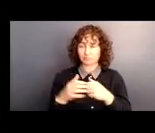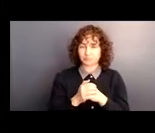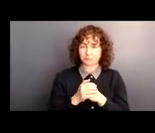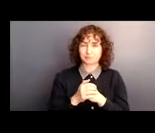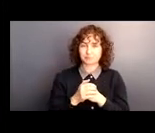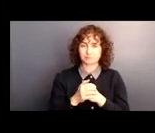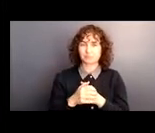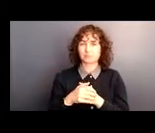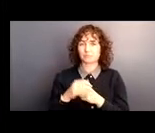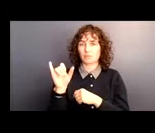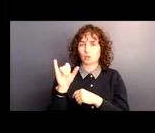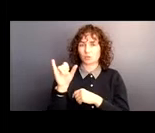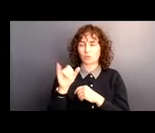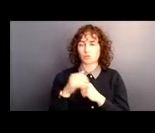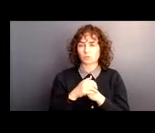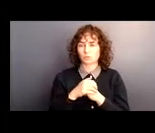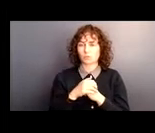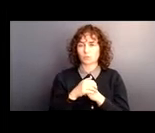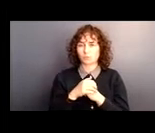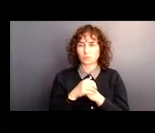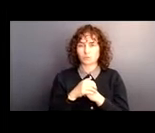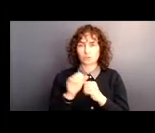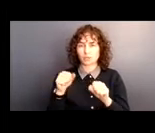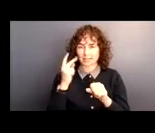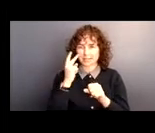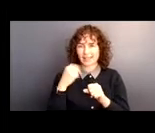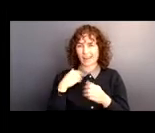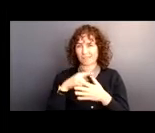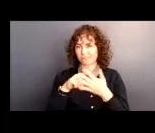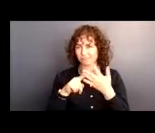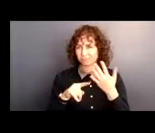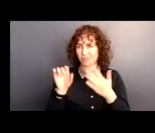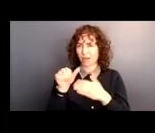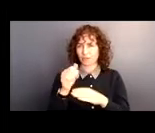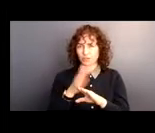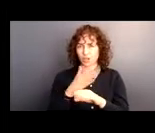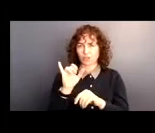Also, you'll see, there are several others the Pat Matheny music